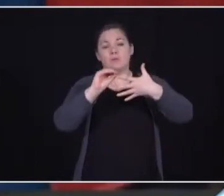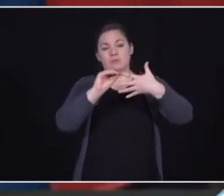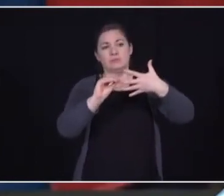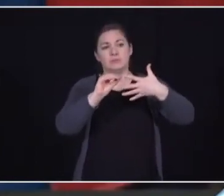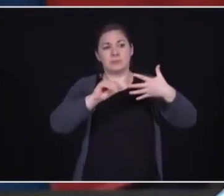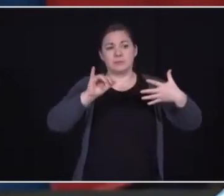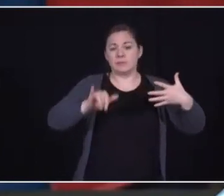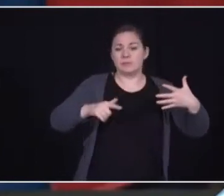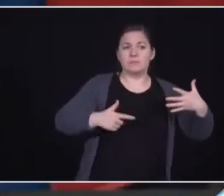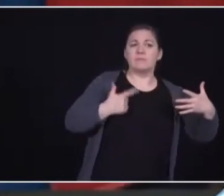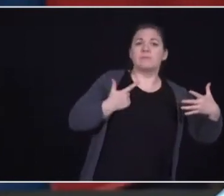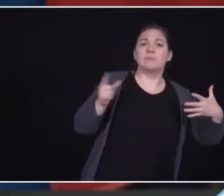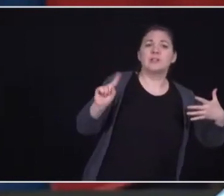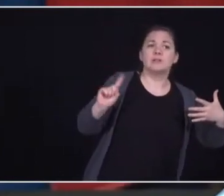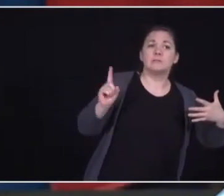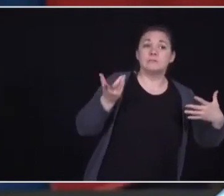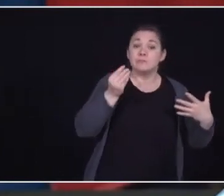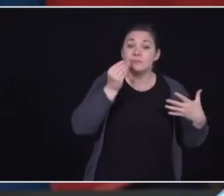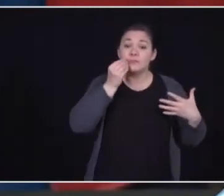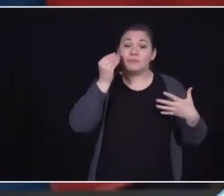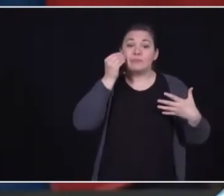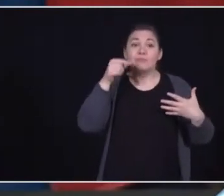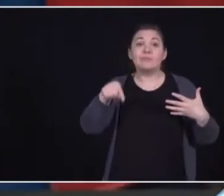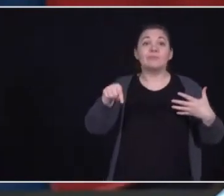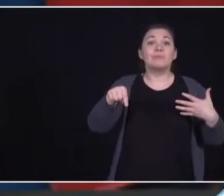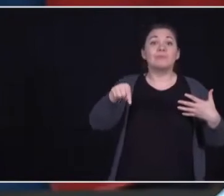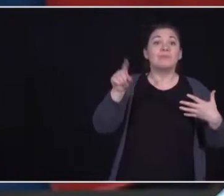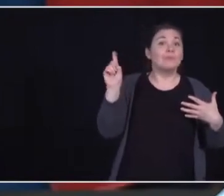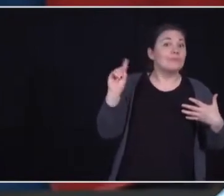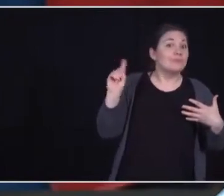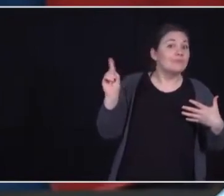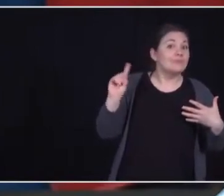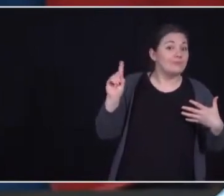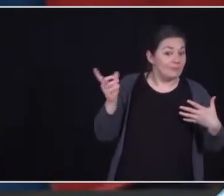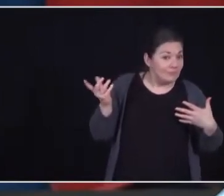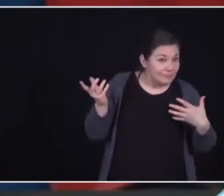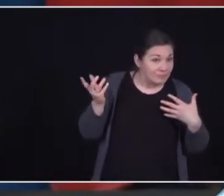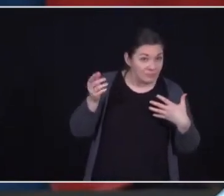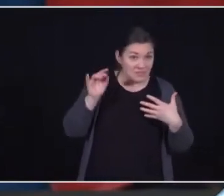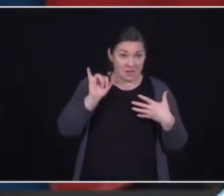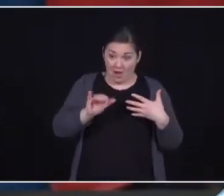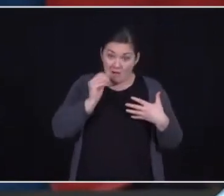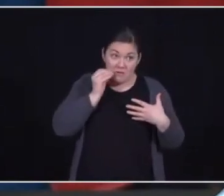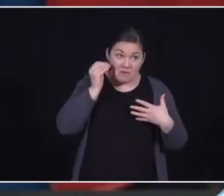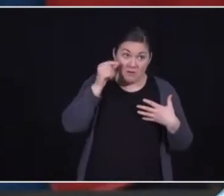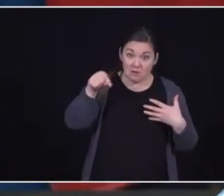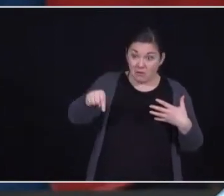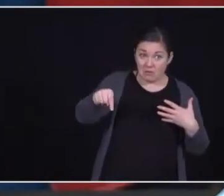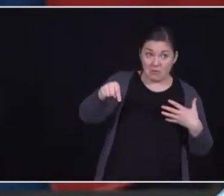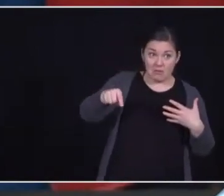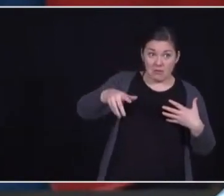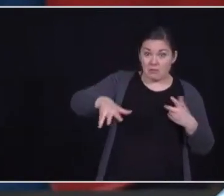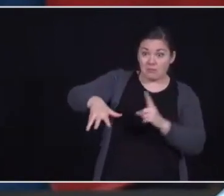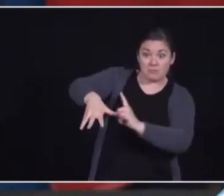That would be the population and then thinking within the population, one of the key factors or one of the factors, doesn't